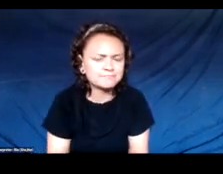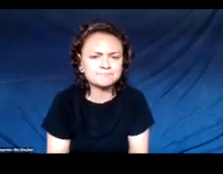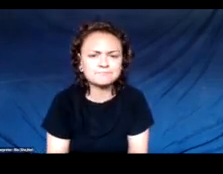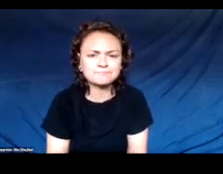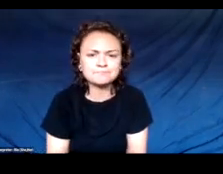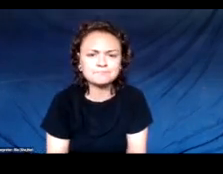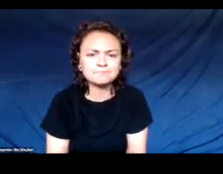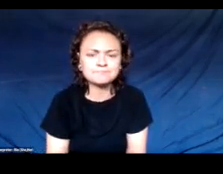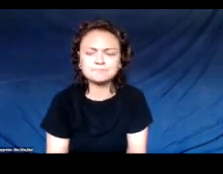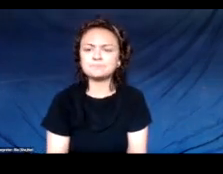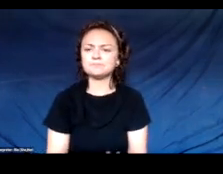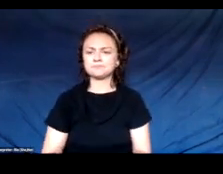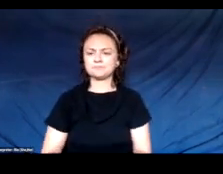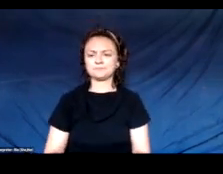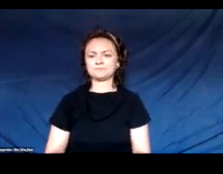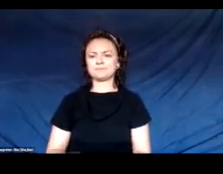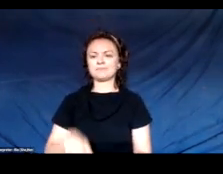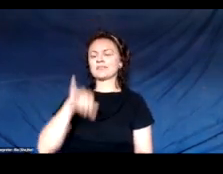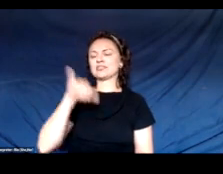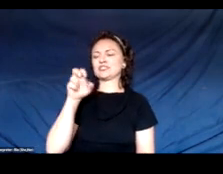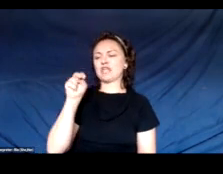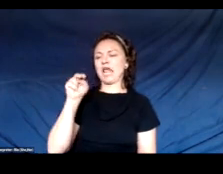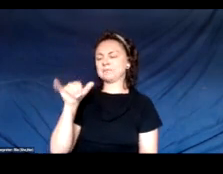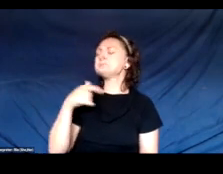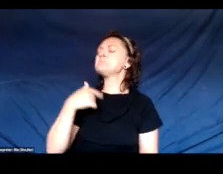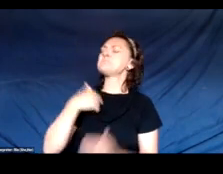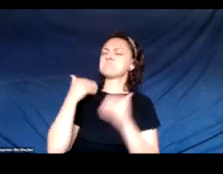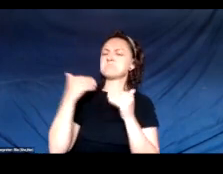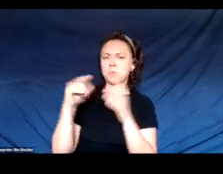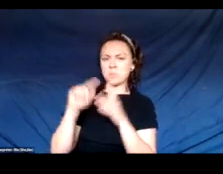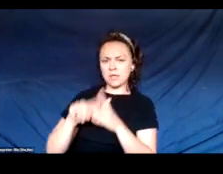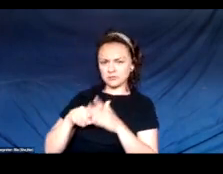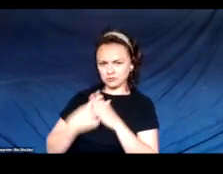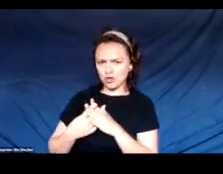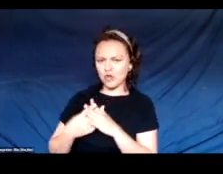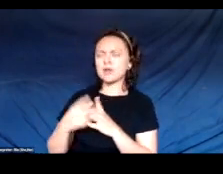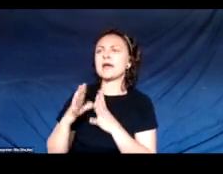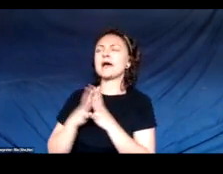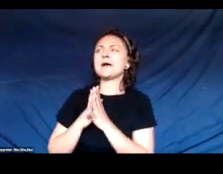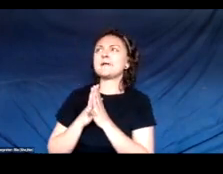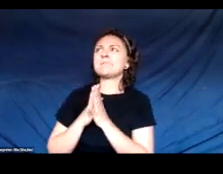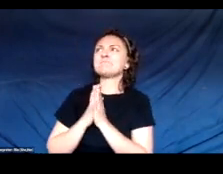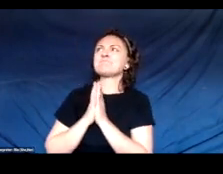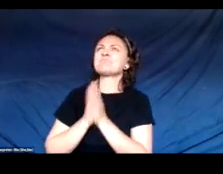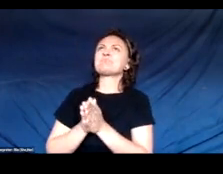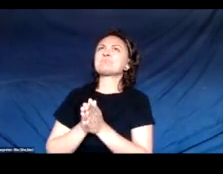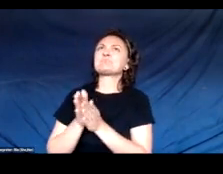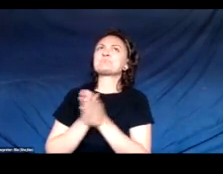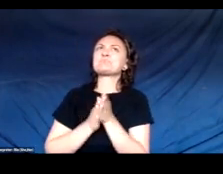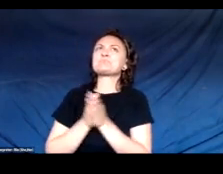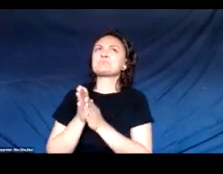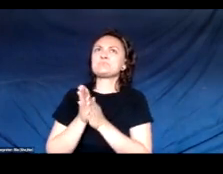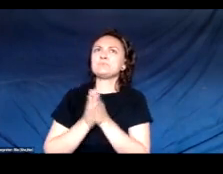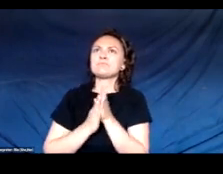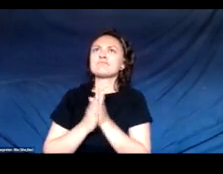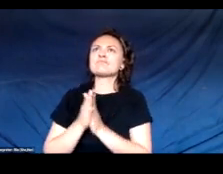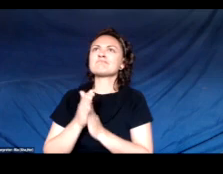So I'm going to start first. Just I have the most wonderful family.